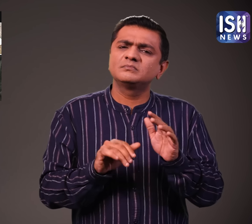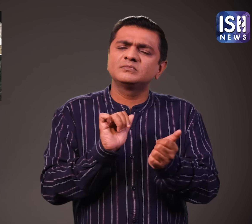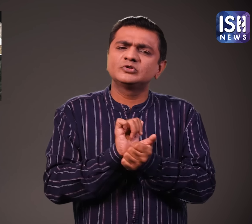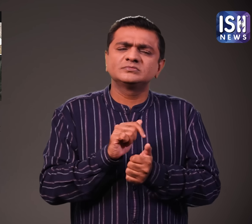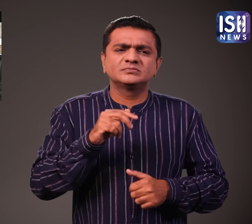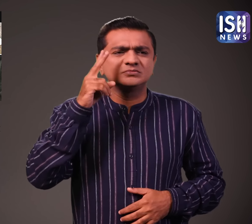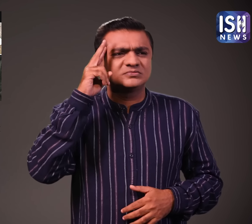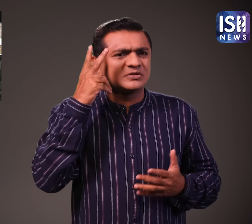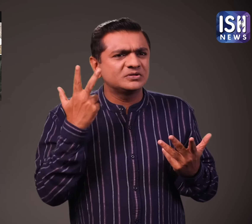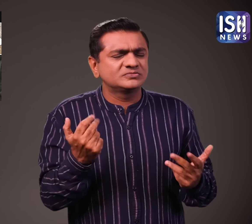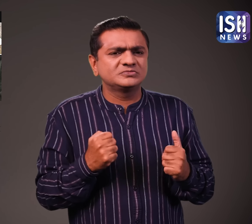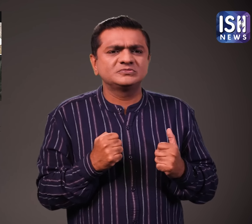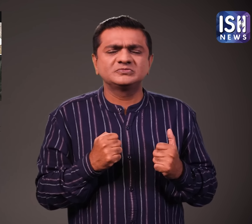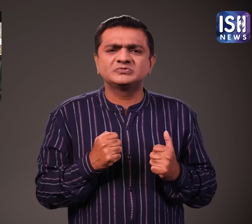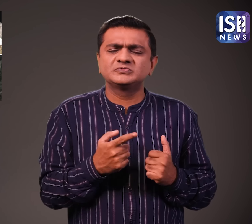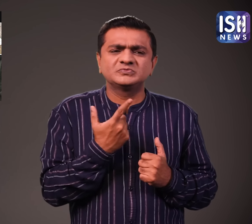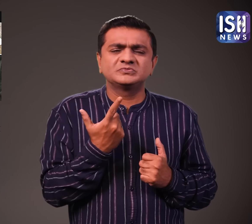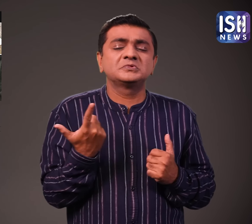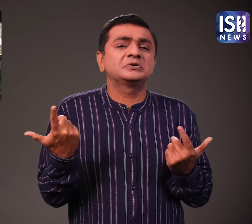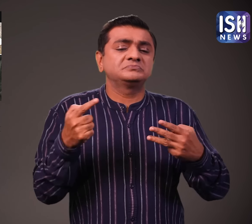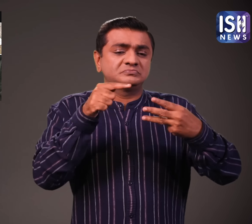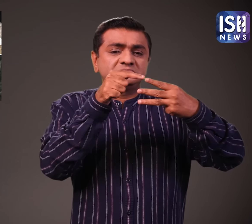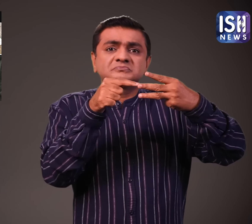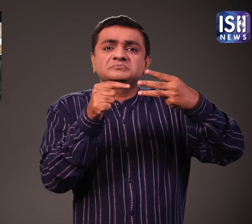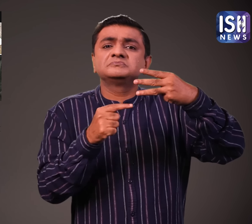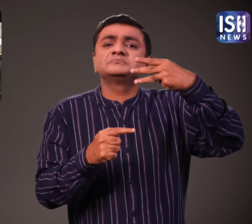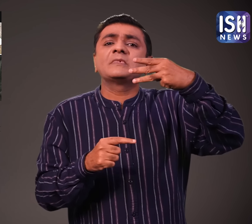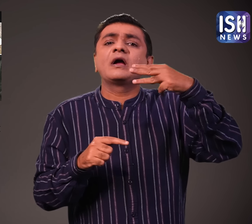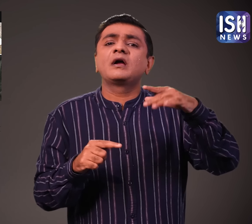Police are considering three possible reasons behind it.